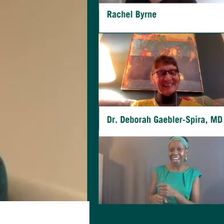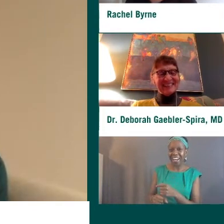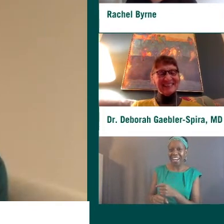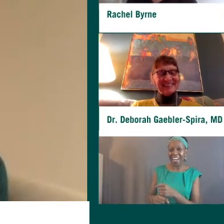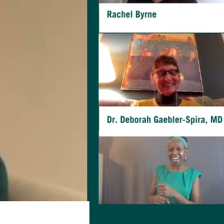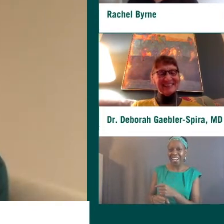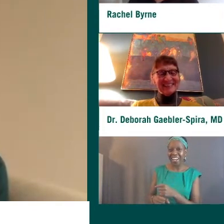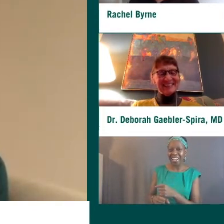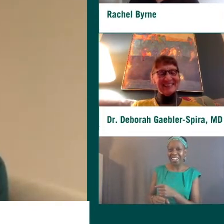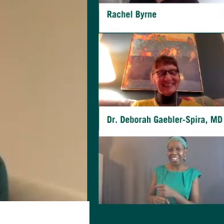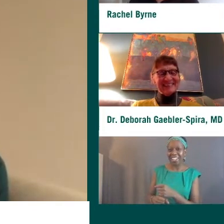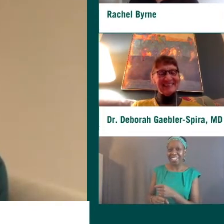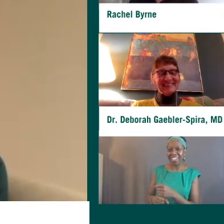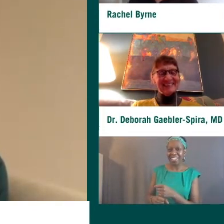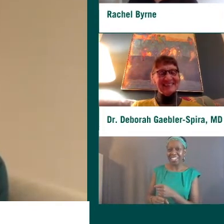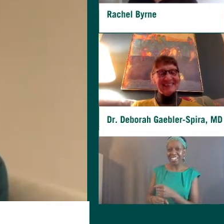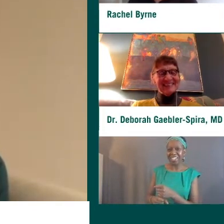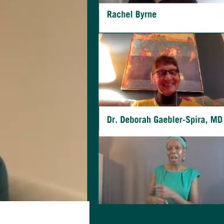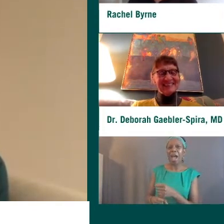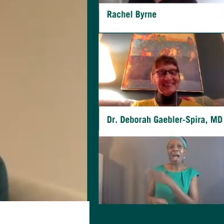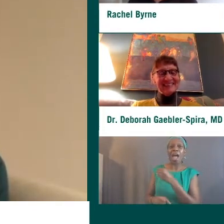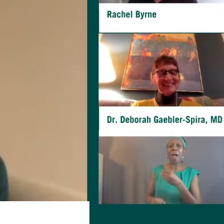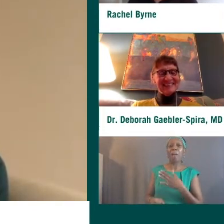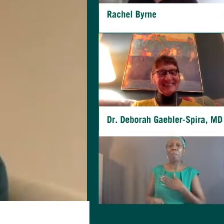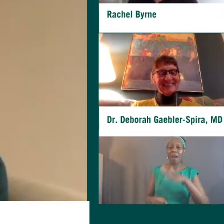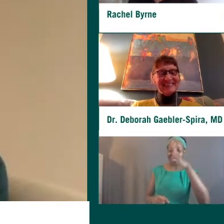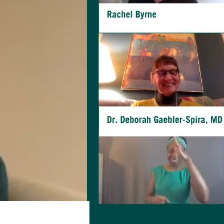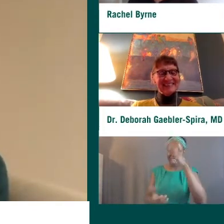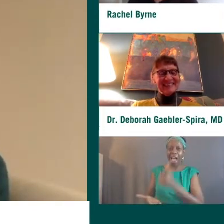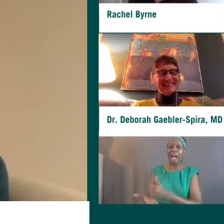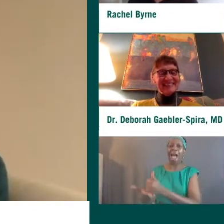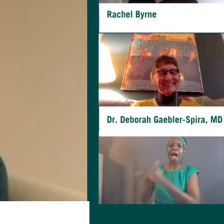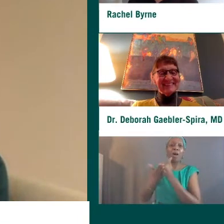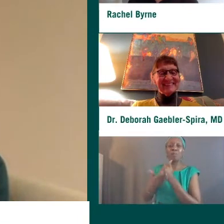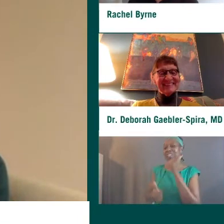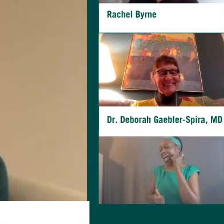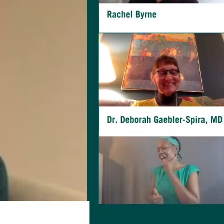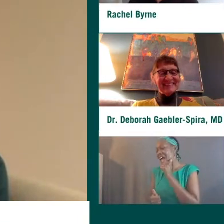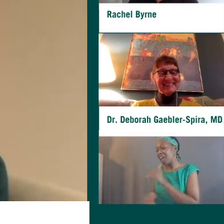Help me with homework every night. Yes.